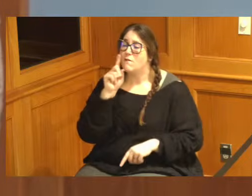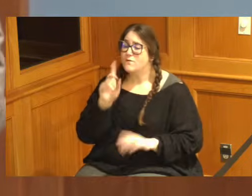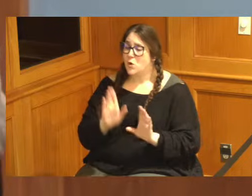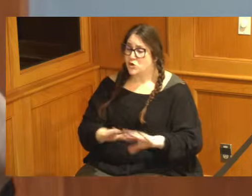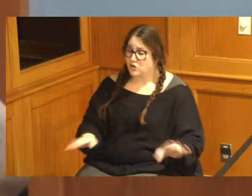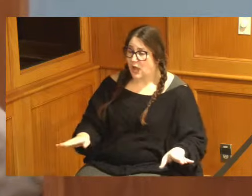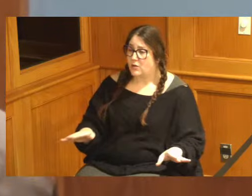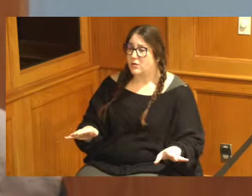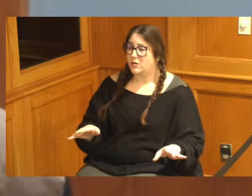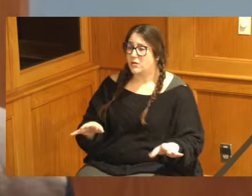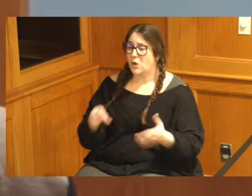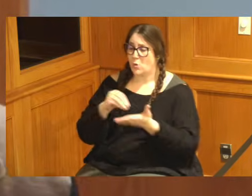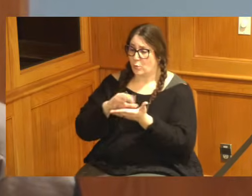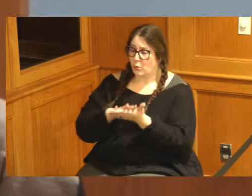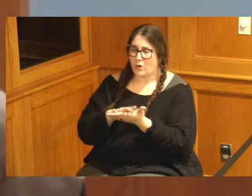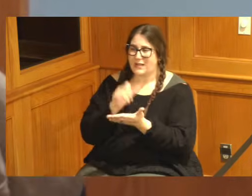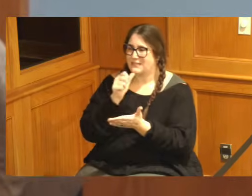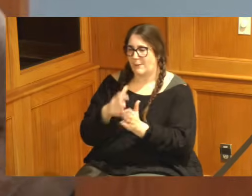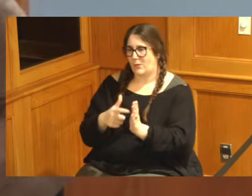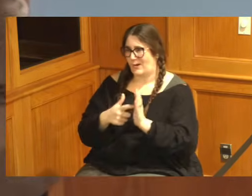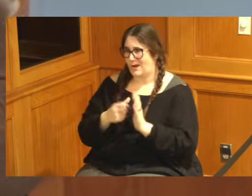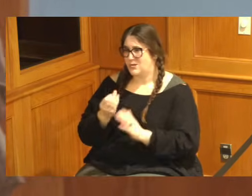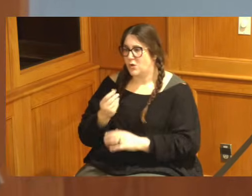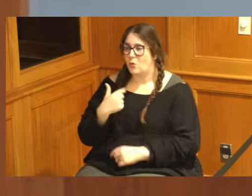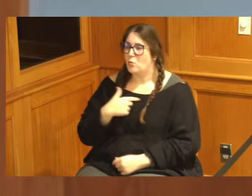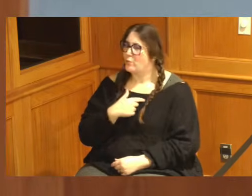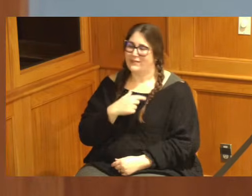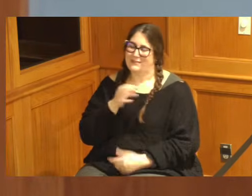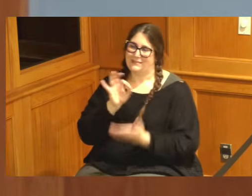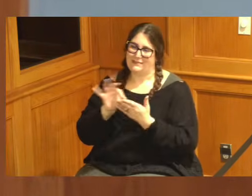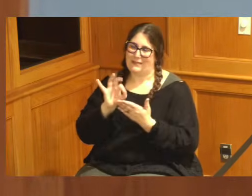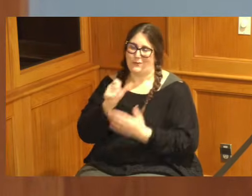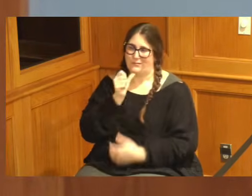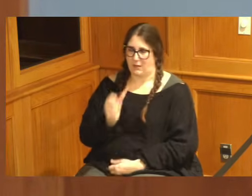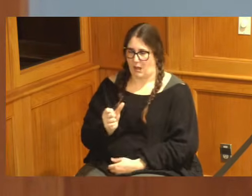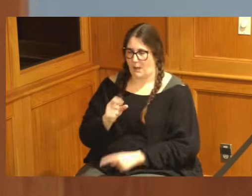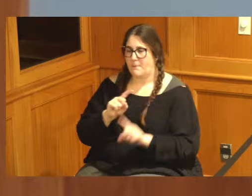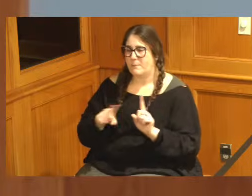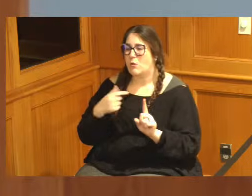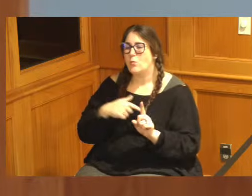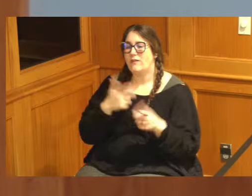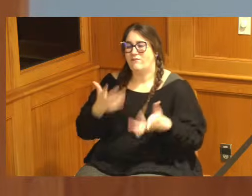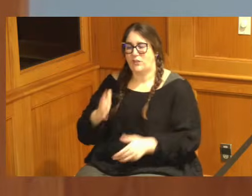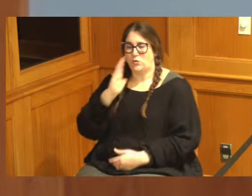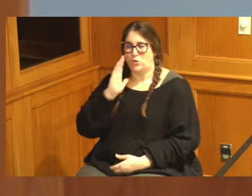has always not been mandatory and so we don't have great counts but what we do know is post Covid-19